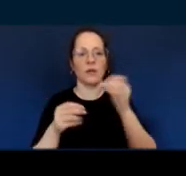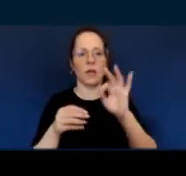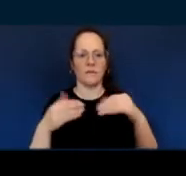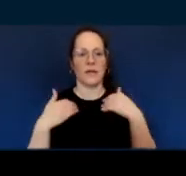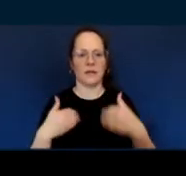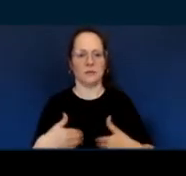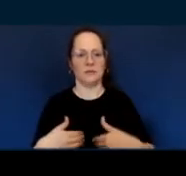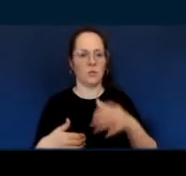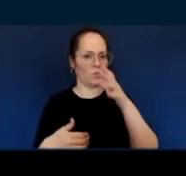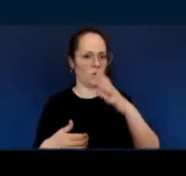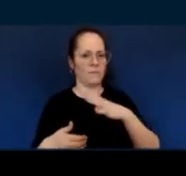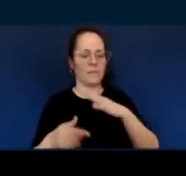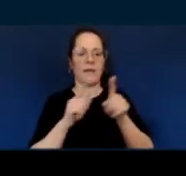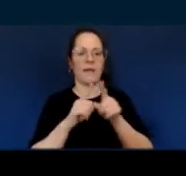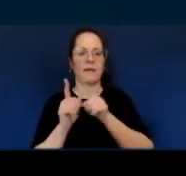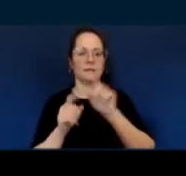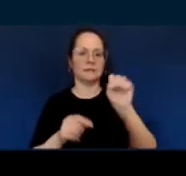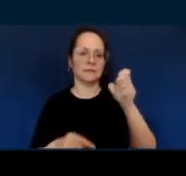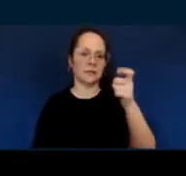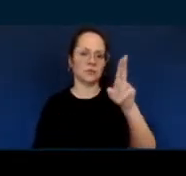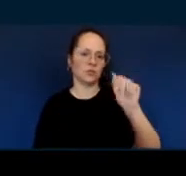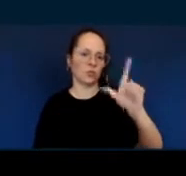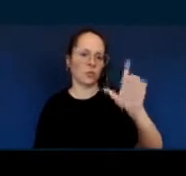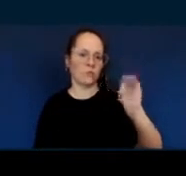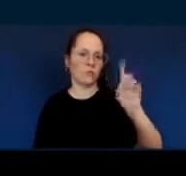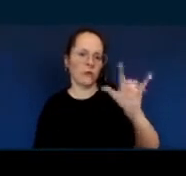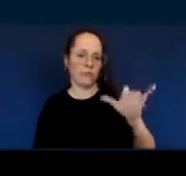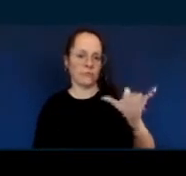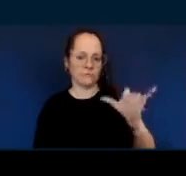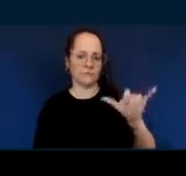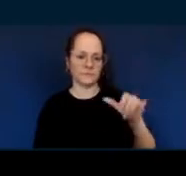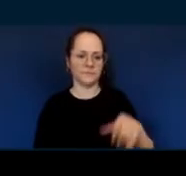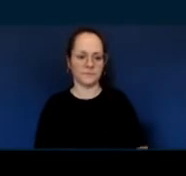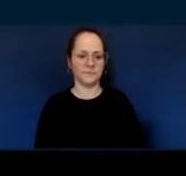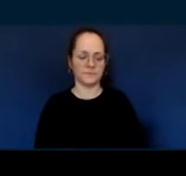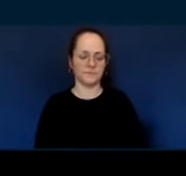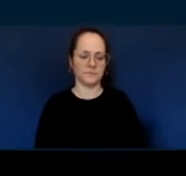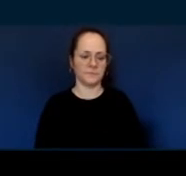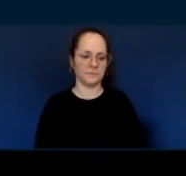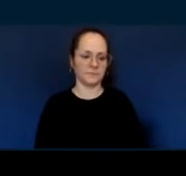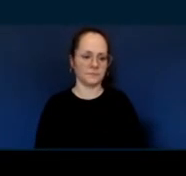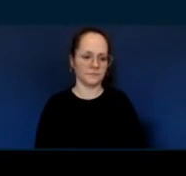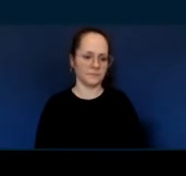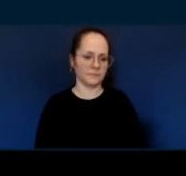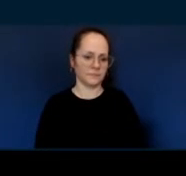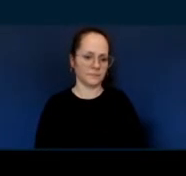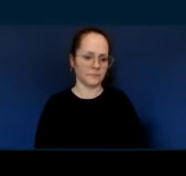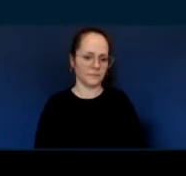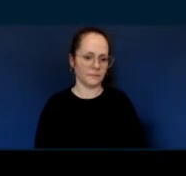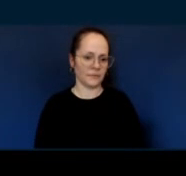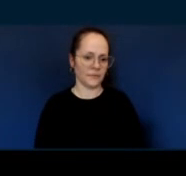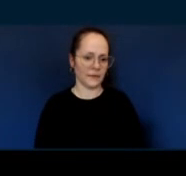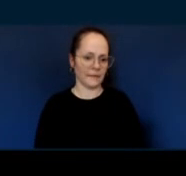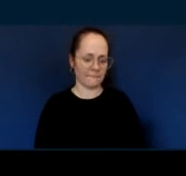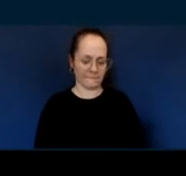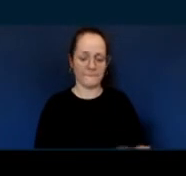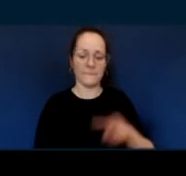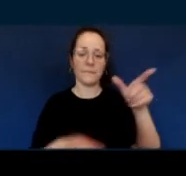A SEXUAL BODY. THE FOCUS ON REPRODUCTIVE